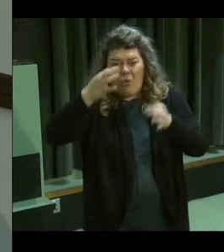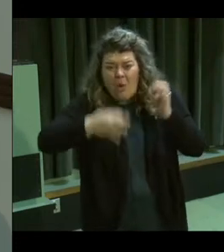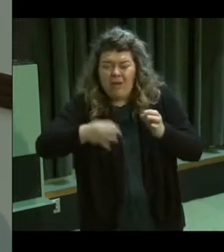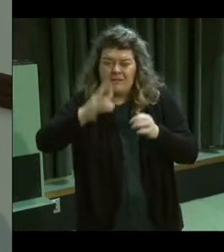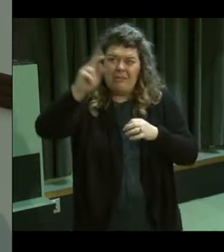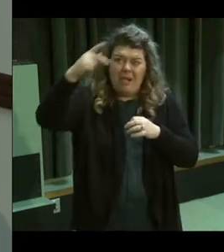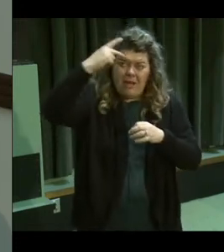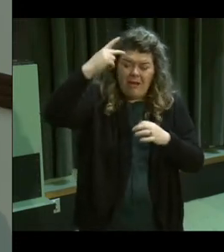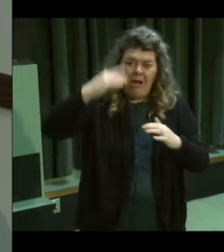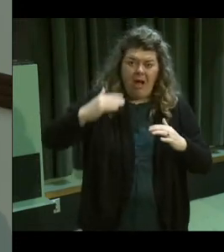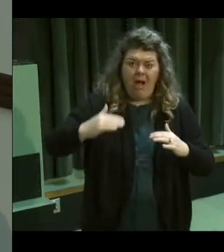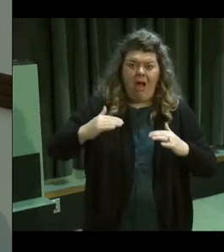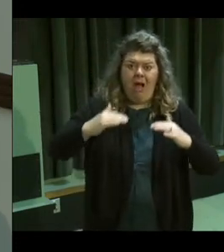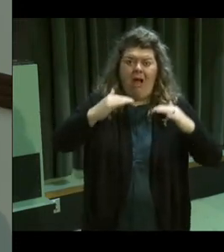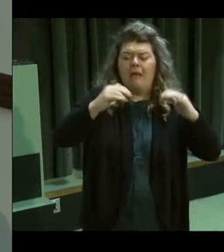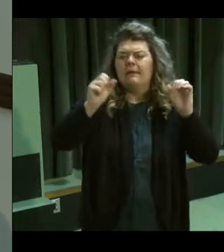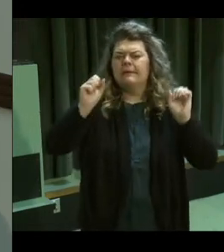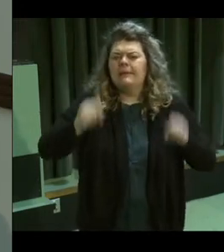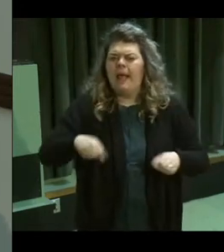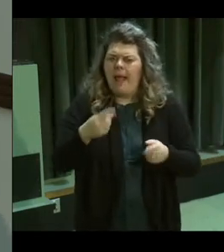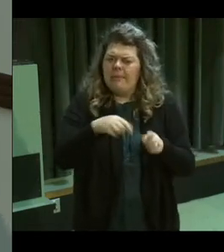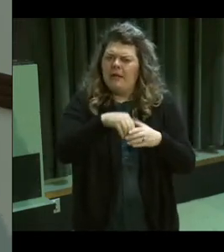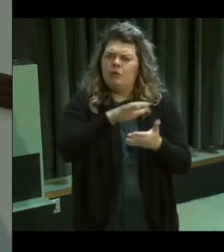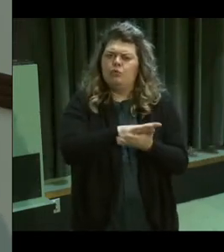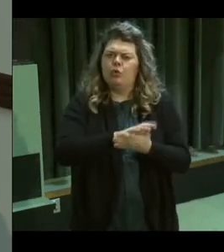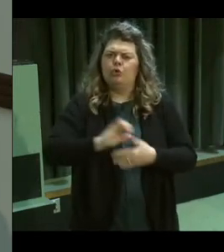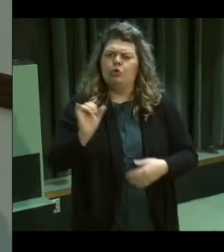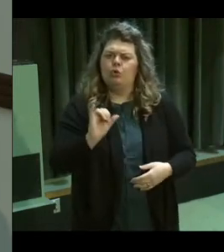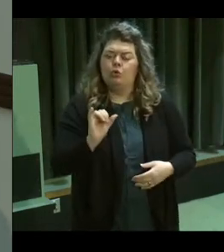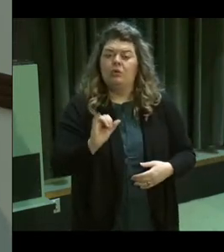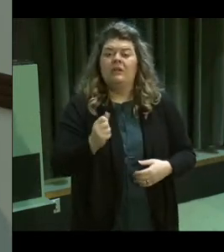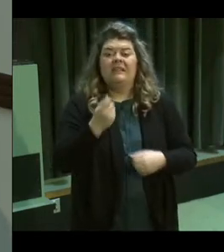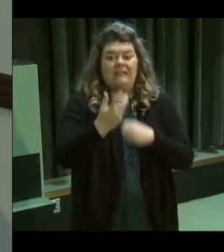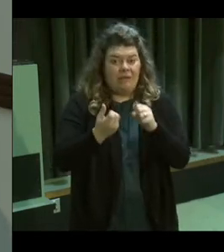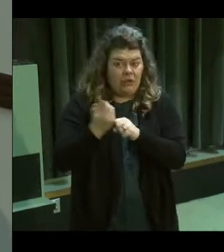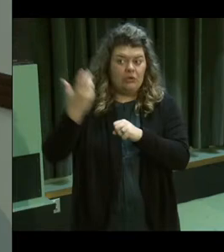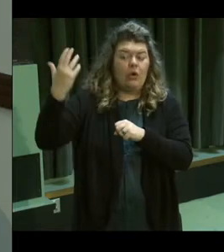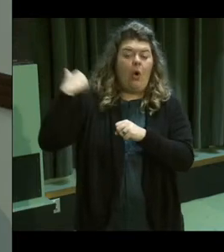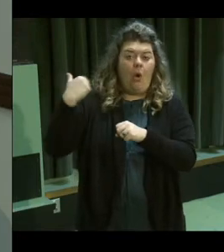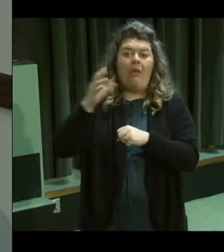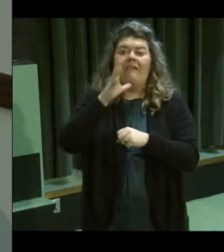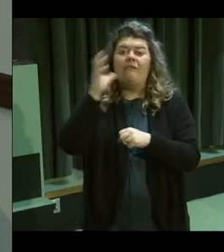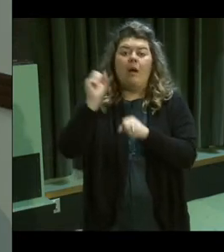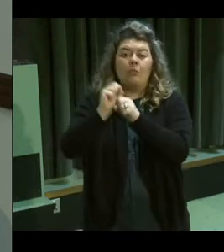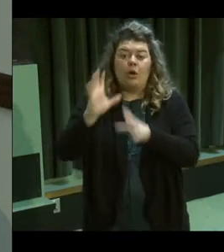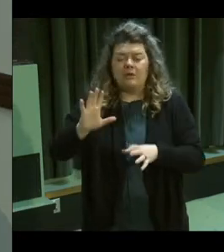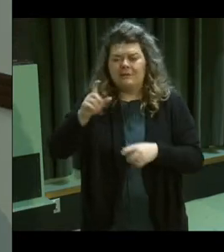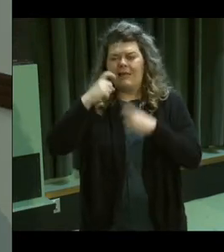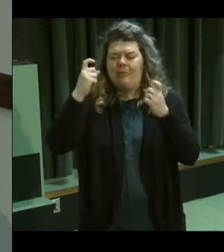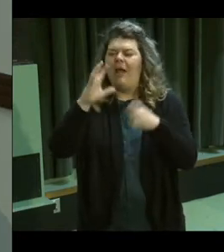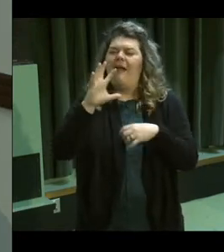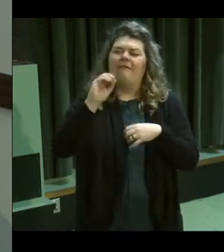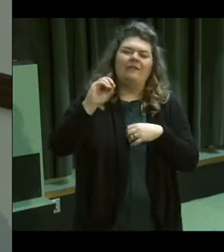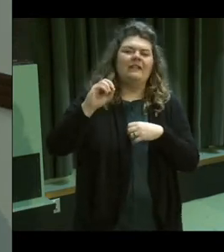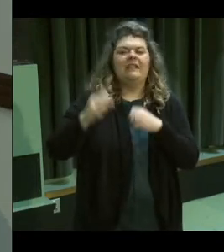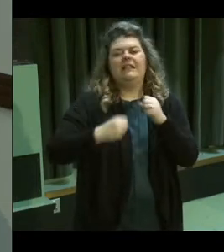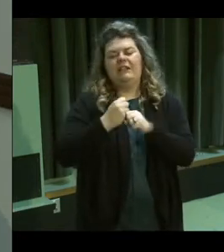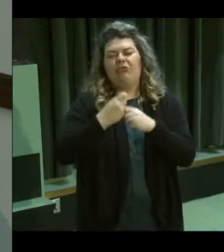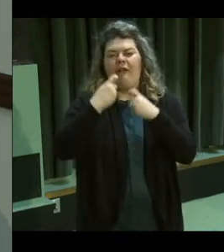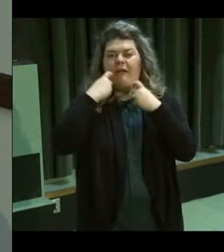political arena and in our schools. Several years ago, the